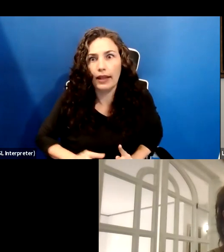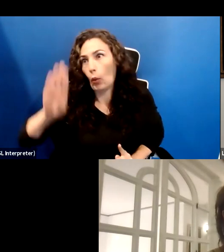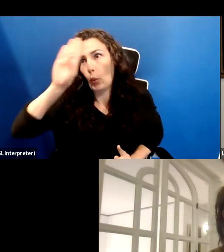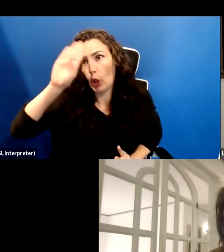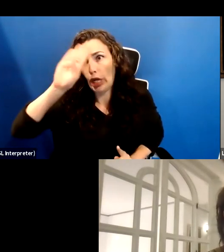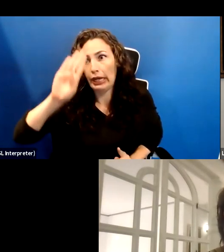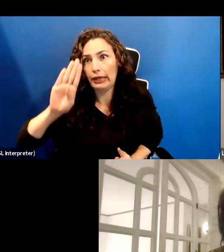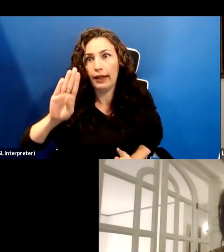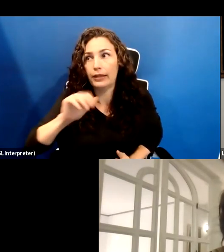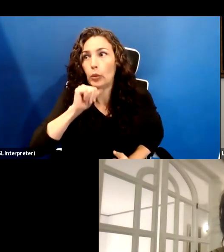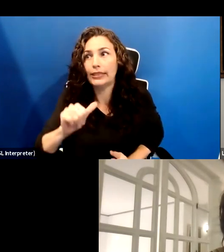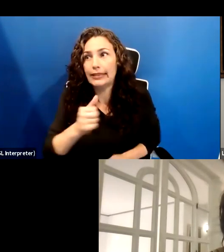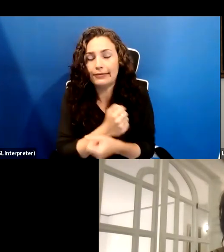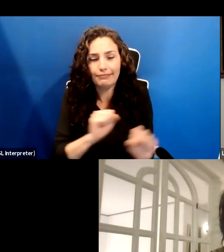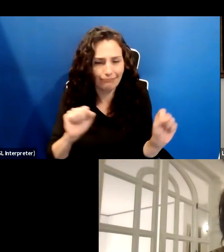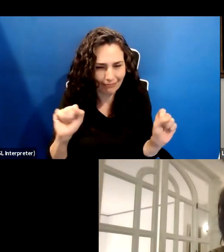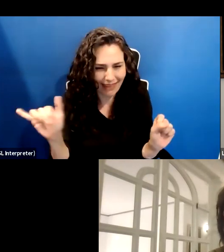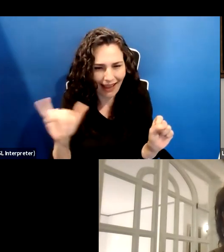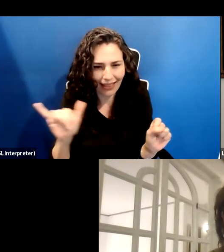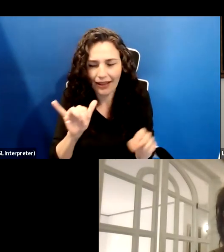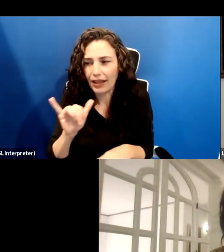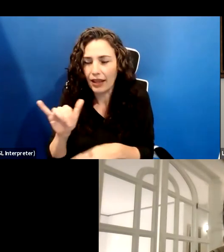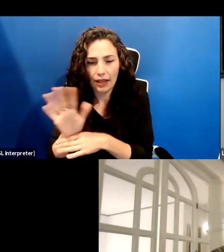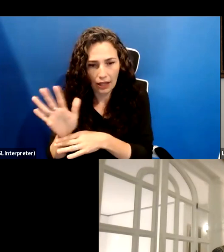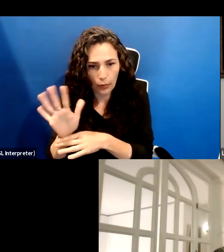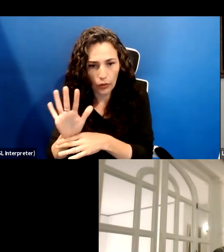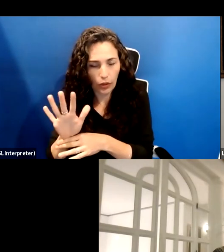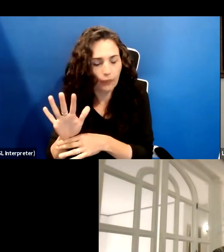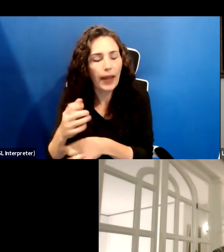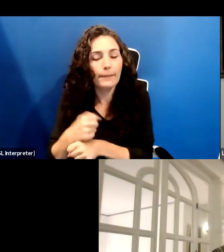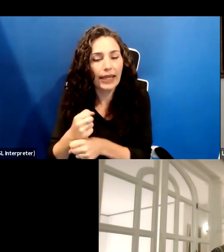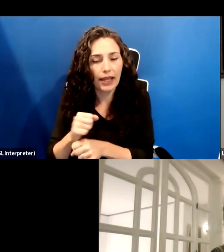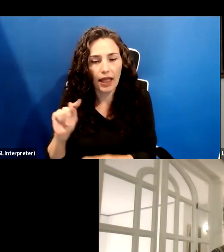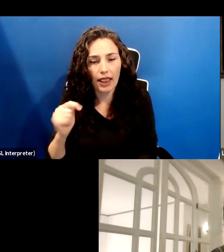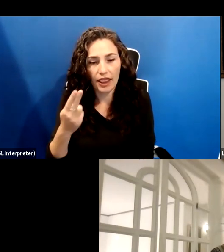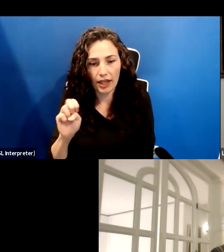It wasn't like when we were making "The Square" and we were standing in the middle of "The Square"